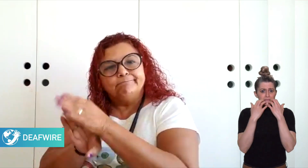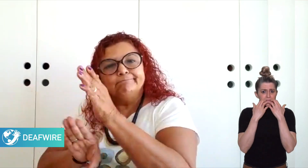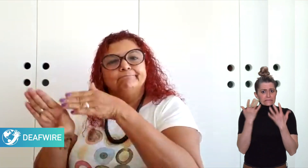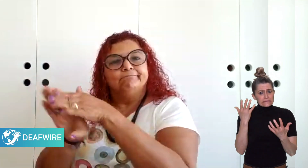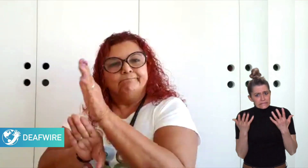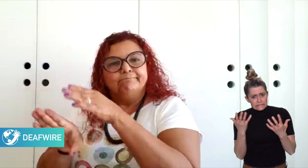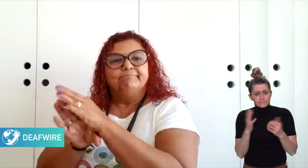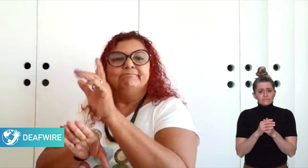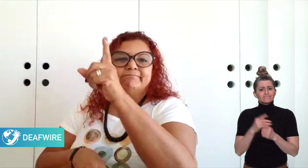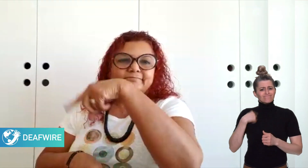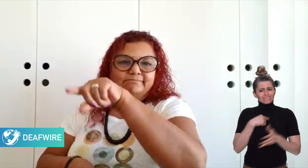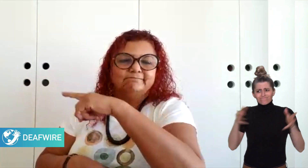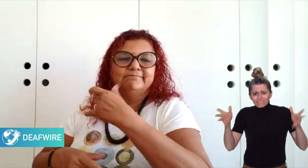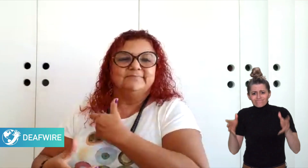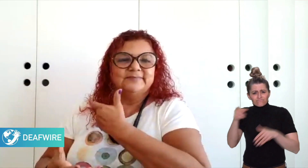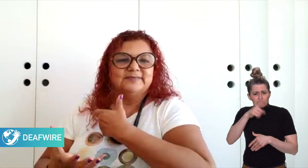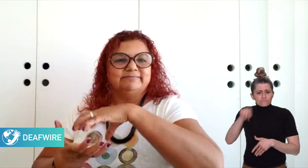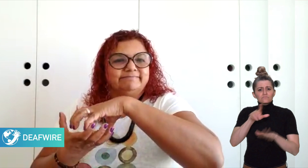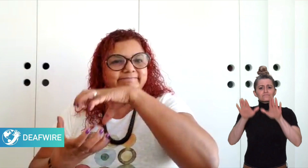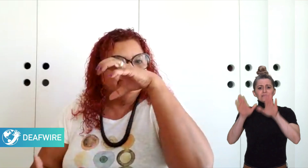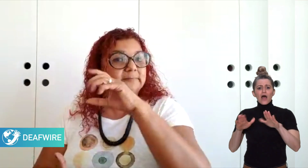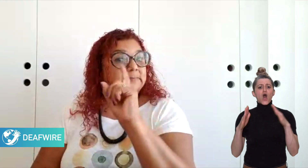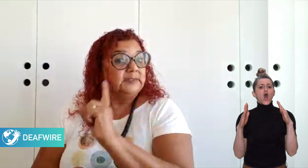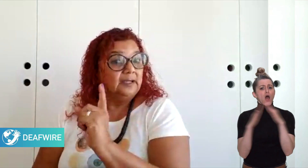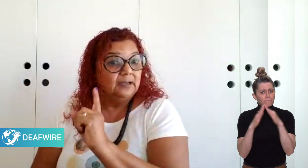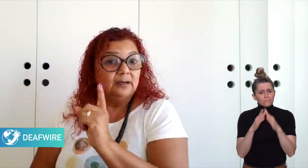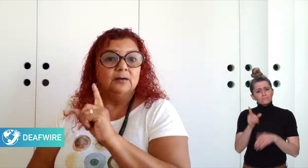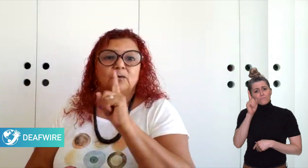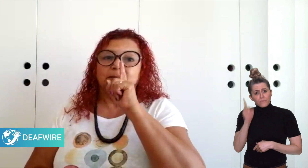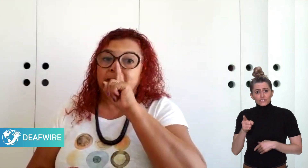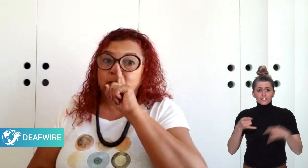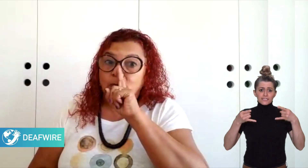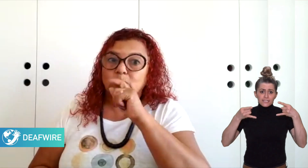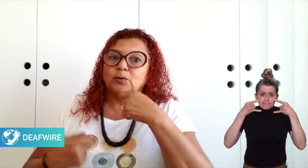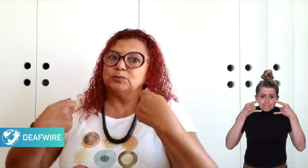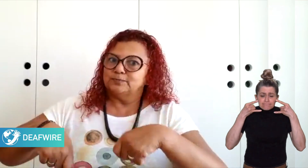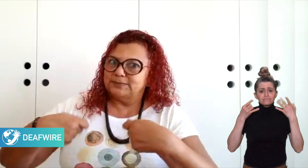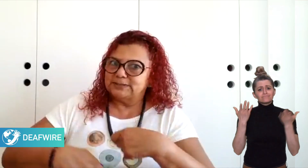Deaf people to share important information about vaccines.